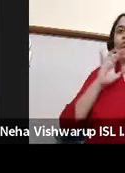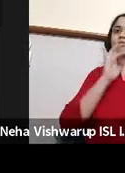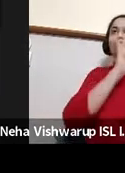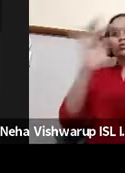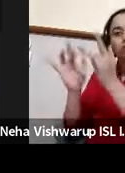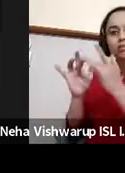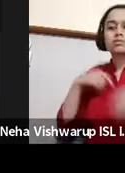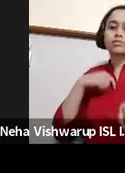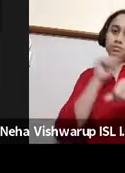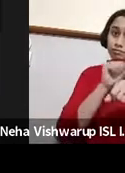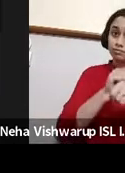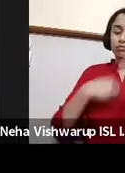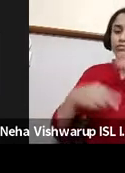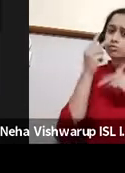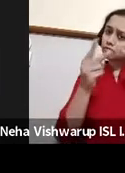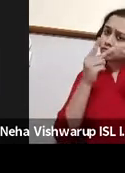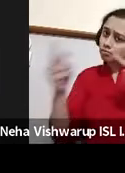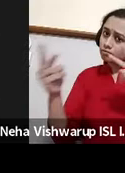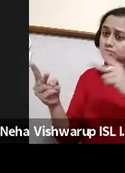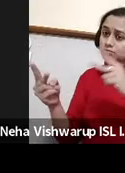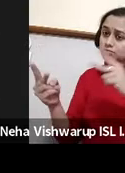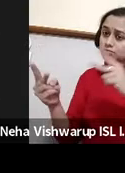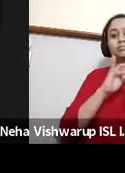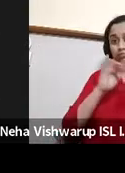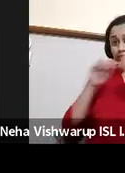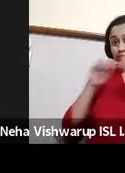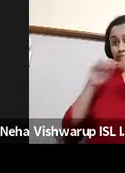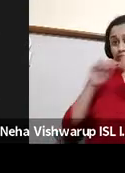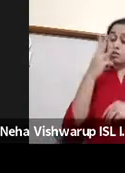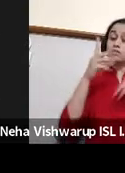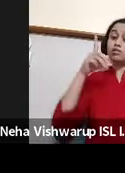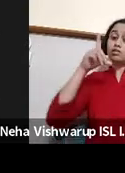in looking for Suresh's nagda elsewhere three photographers stood out as to us as particularly